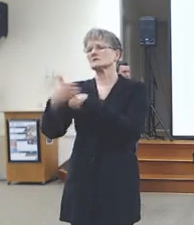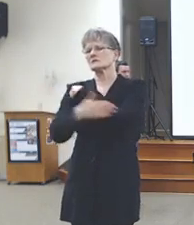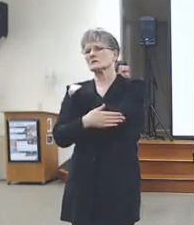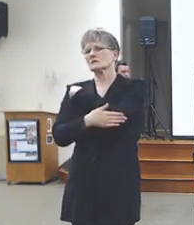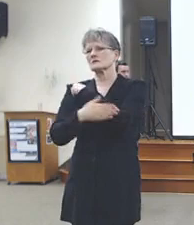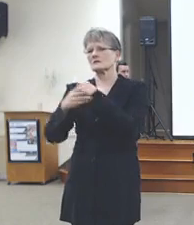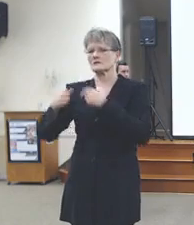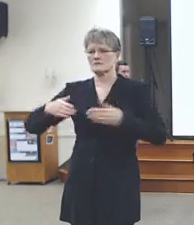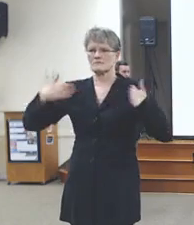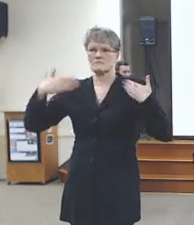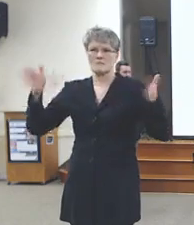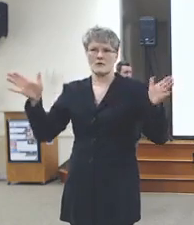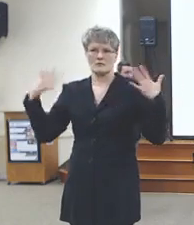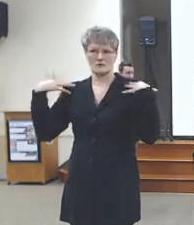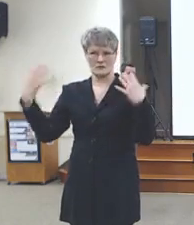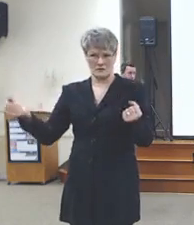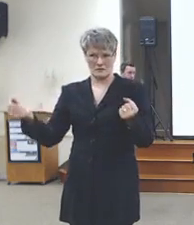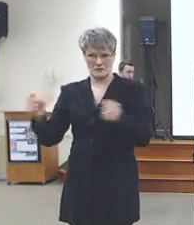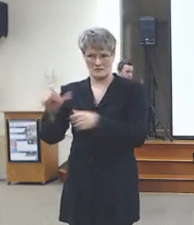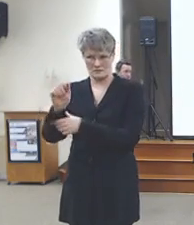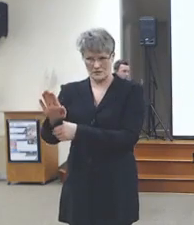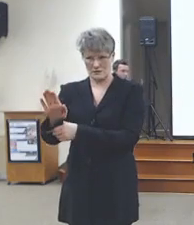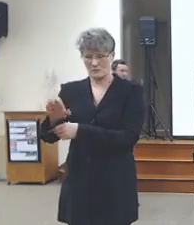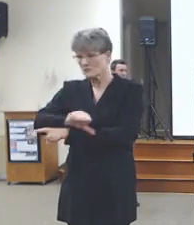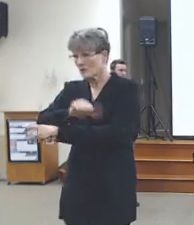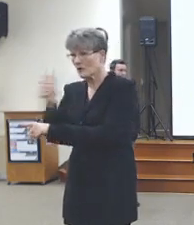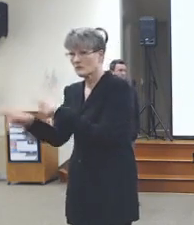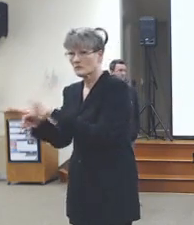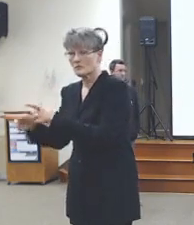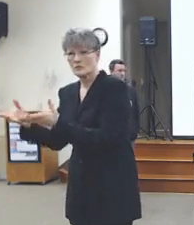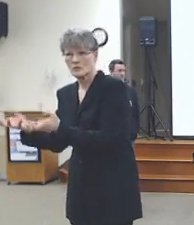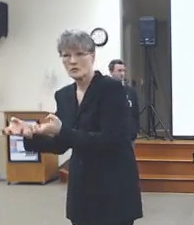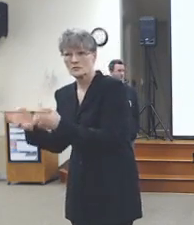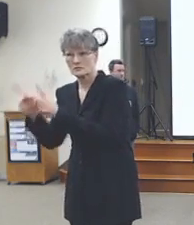tested if your health care provider calls Public Health and says, "I have this